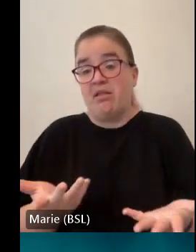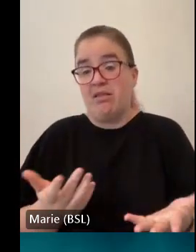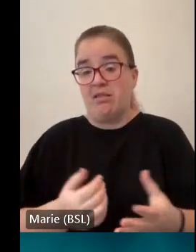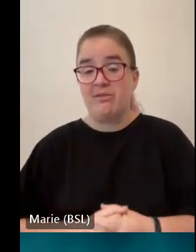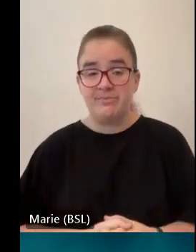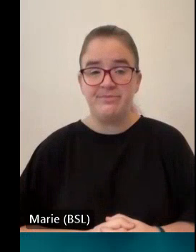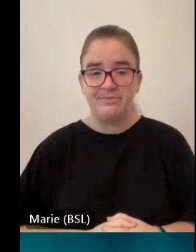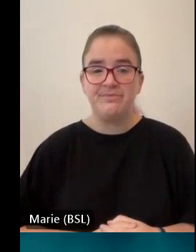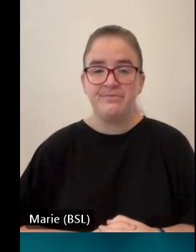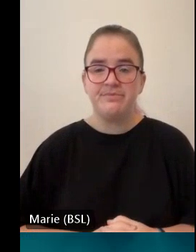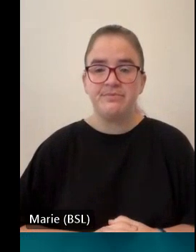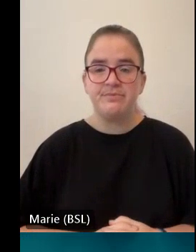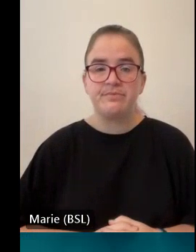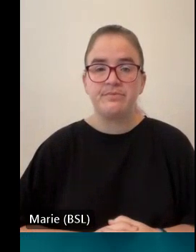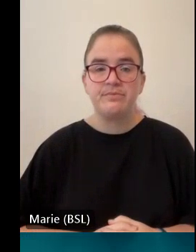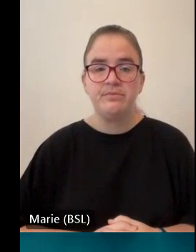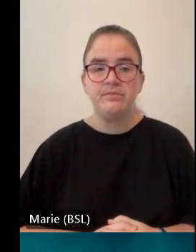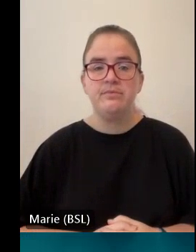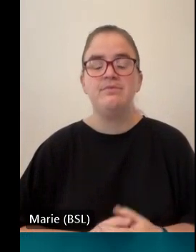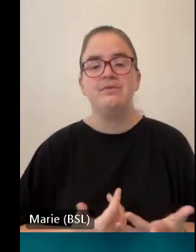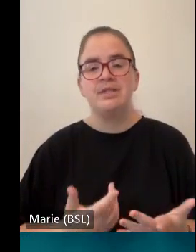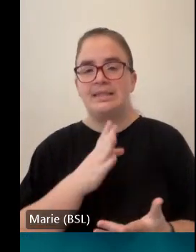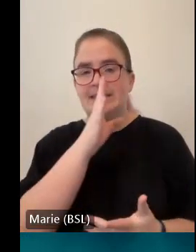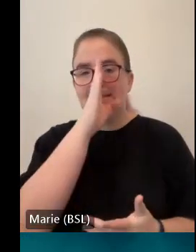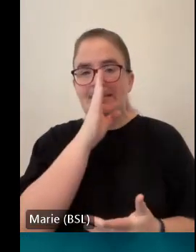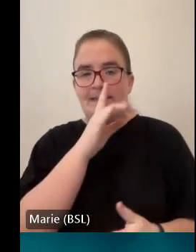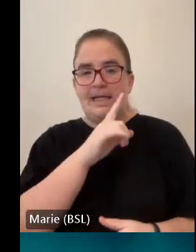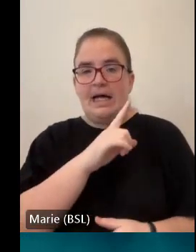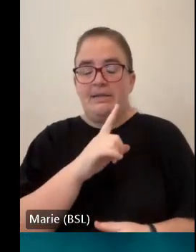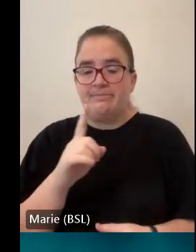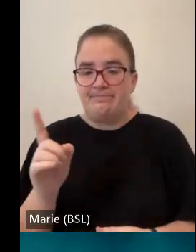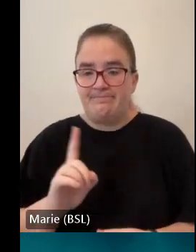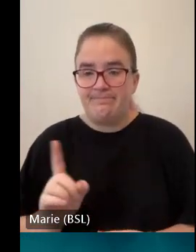And sadly, what we often see umm and is that the fraudster were